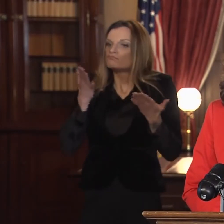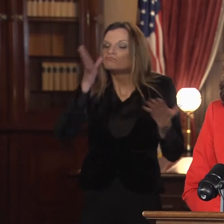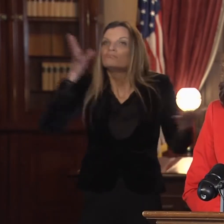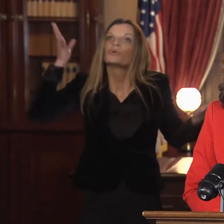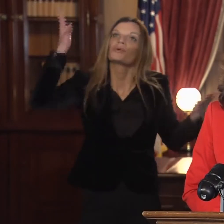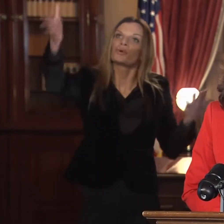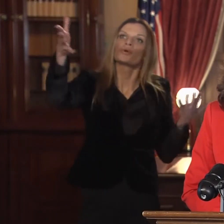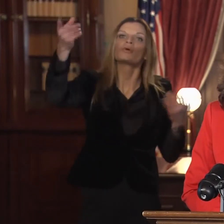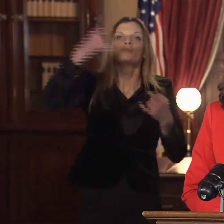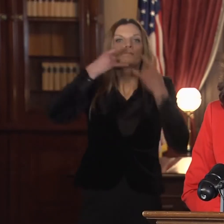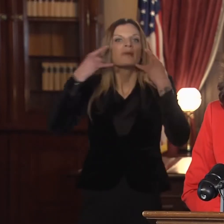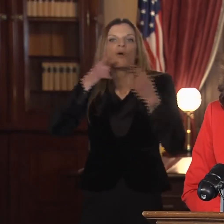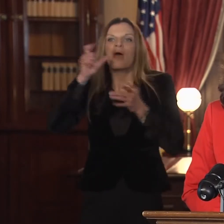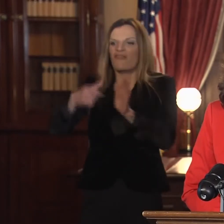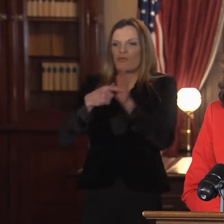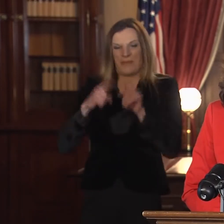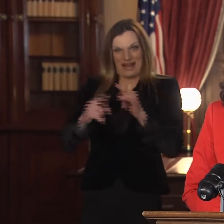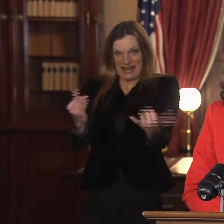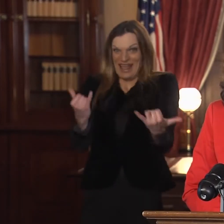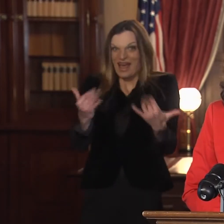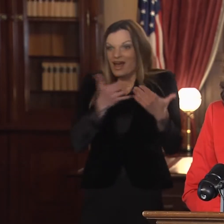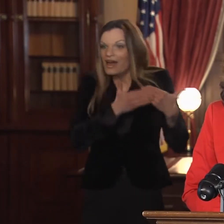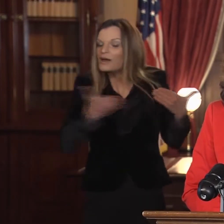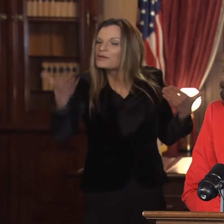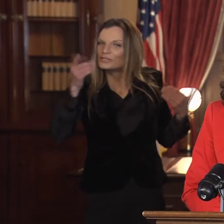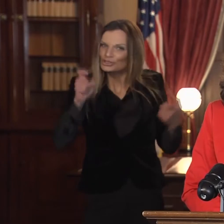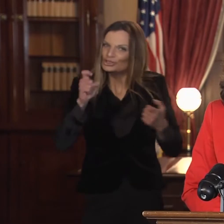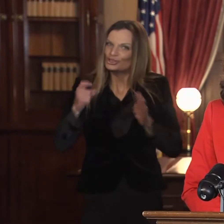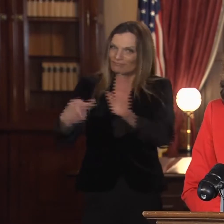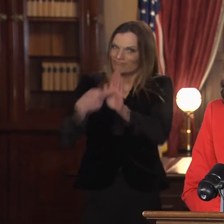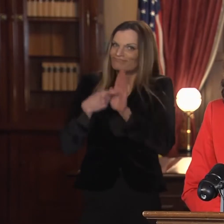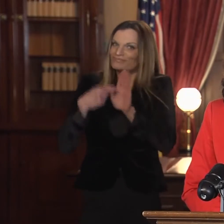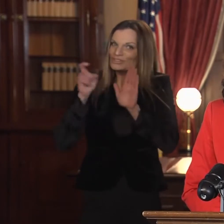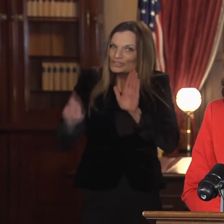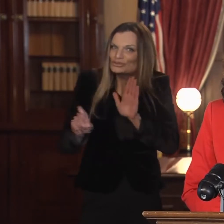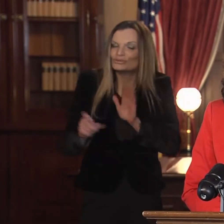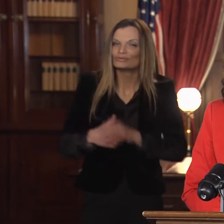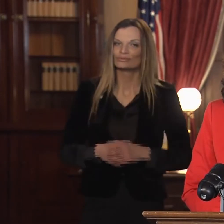HAD THIS VACCINE. I KNOW THERE IS BIPARTISAN SUPPORT FOR THAT ACTION.